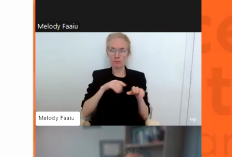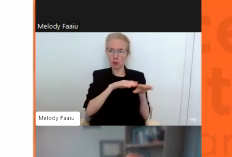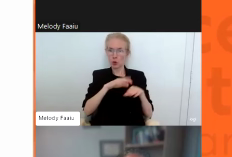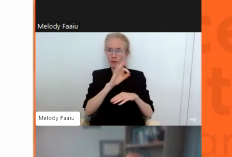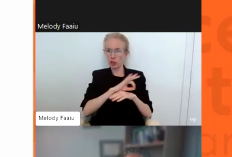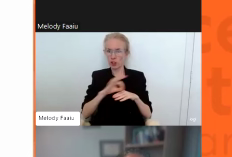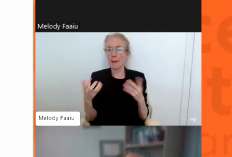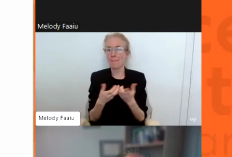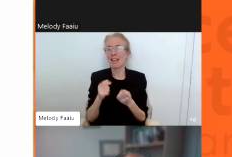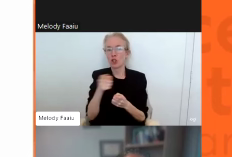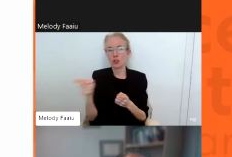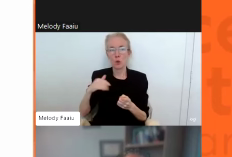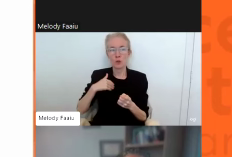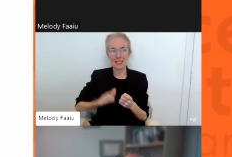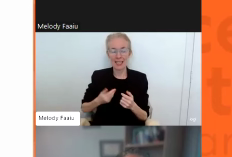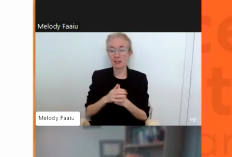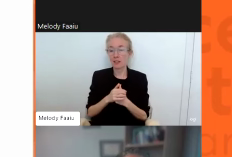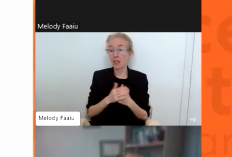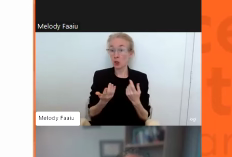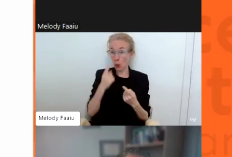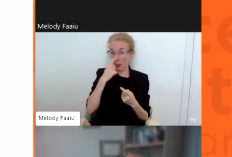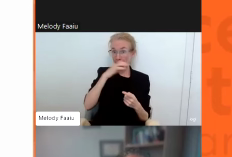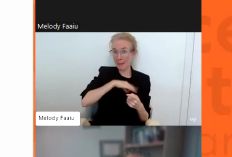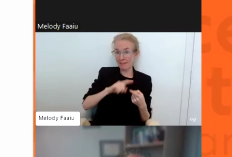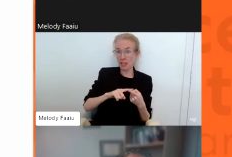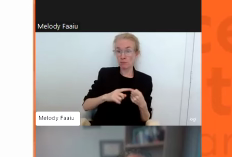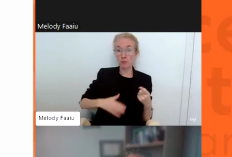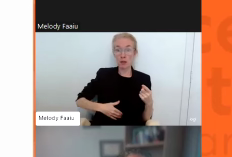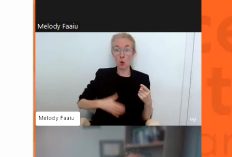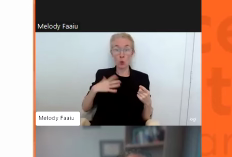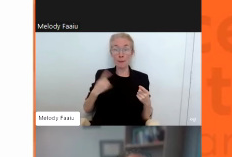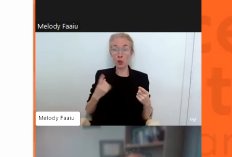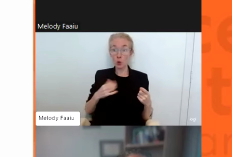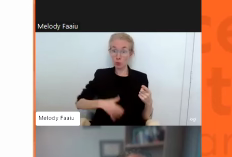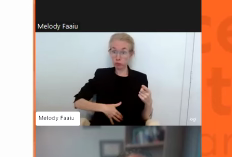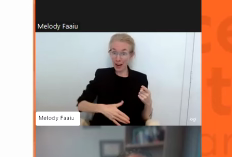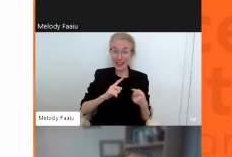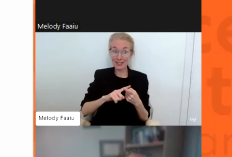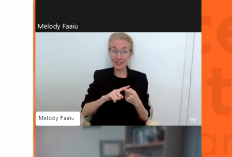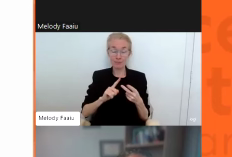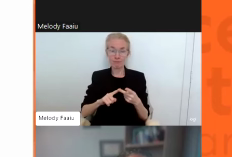It works for pregnant women, it works for carers and their babies,